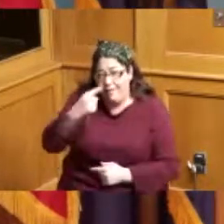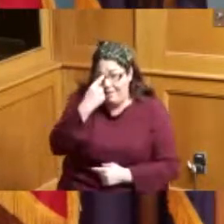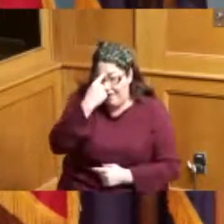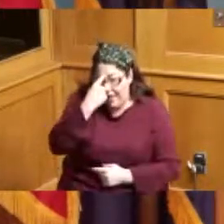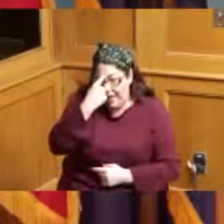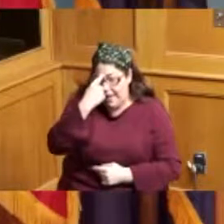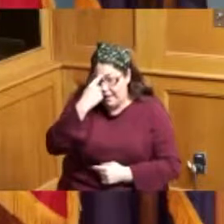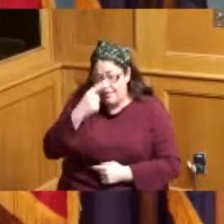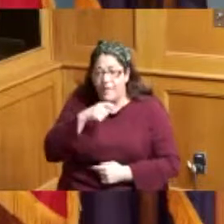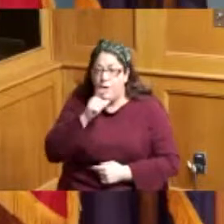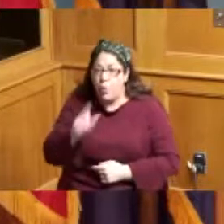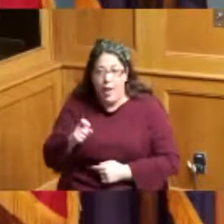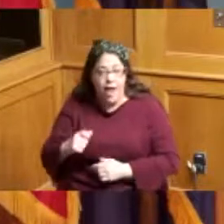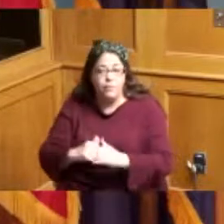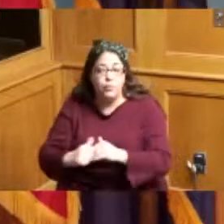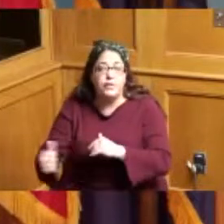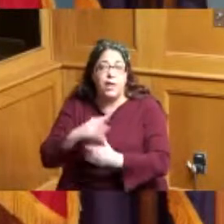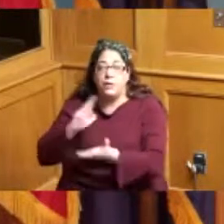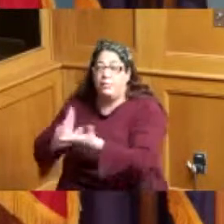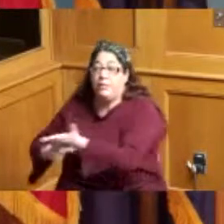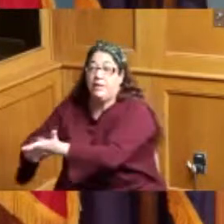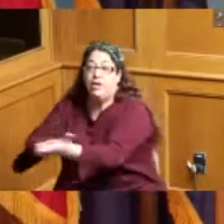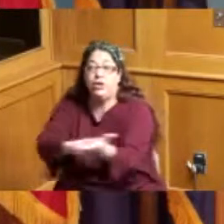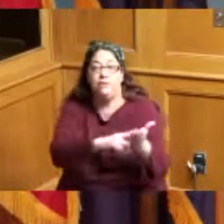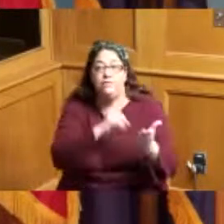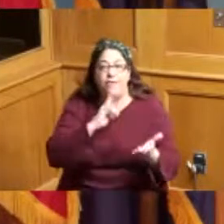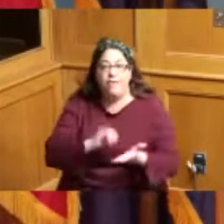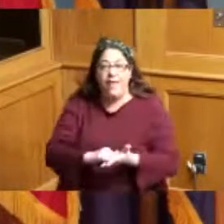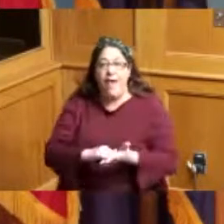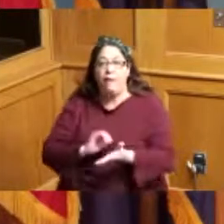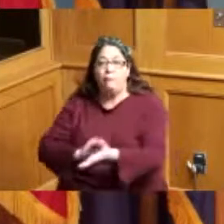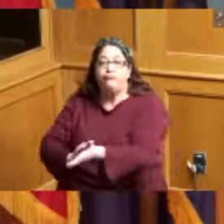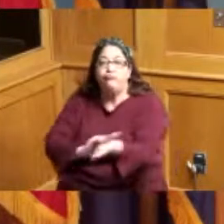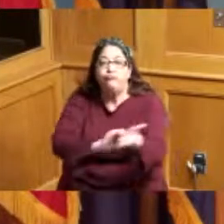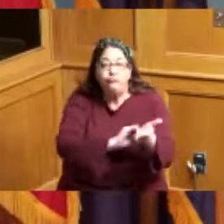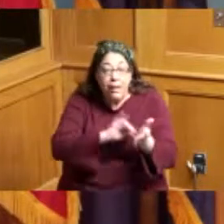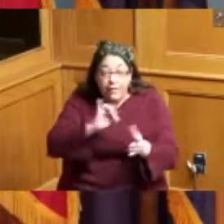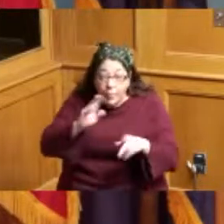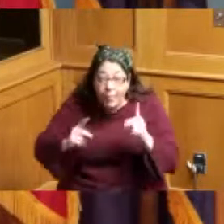a petition on it we don't have to say I got to gauge and see do the people want to have wi-fi